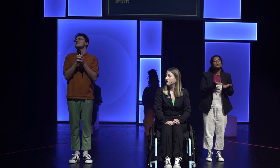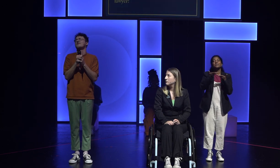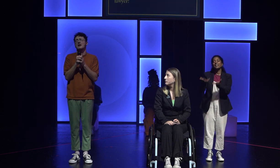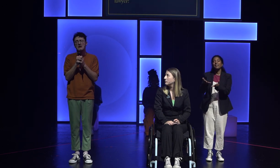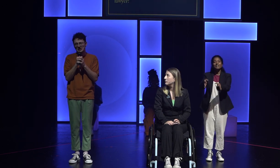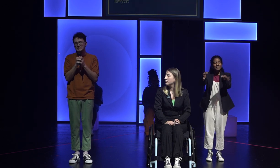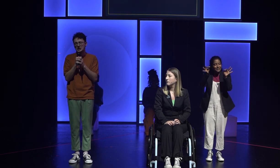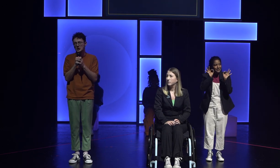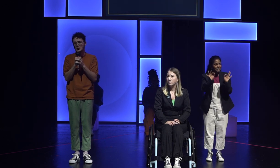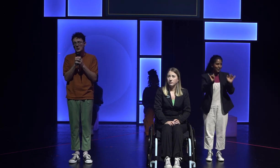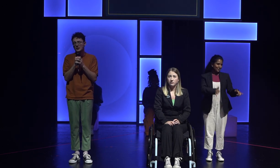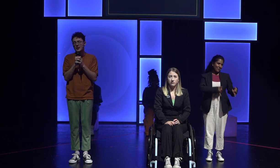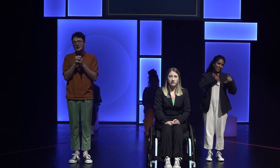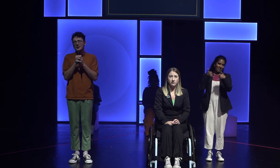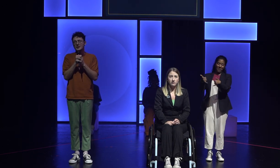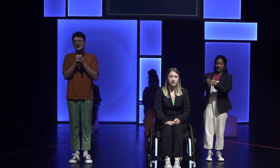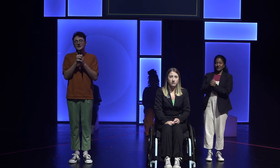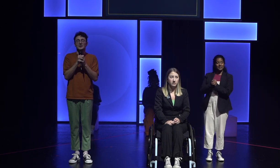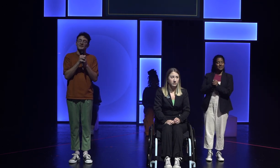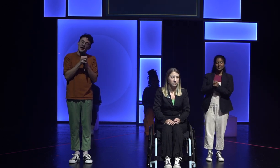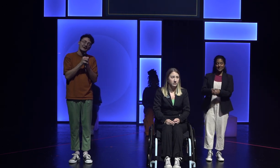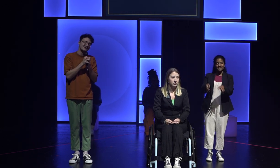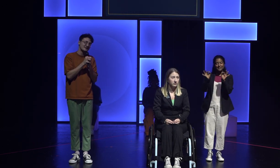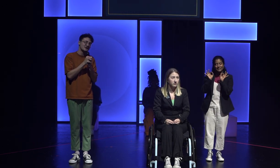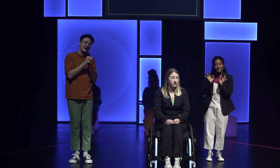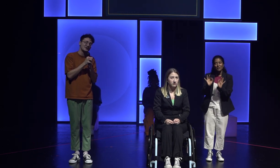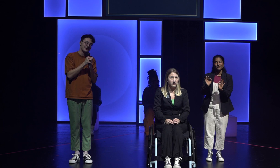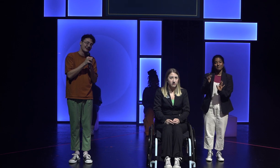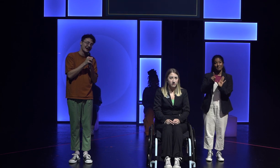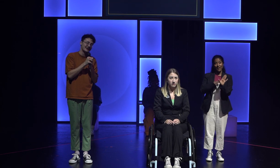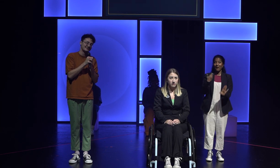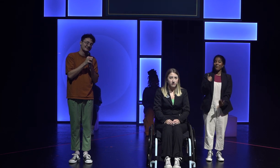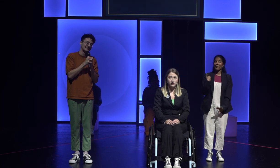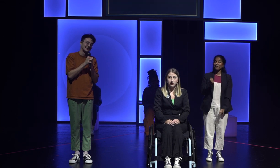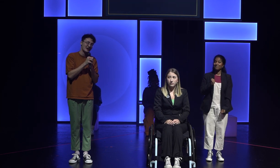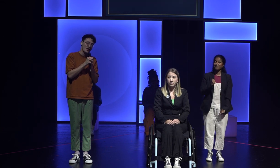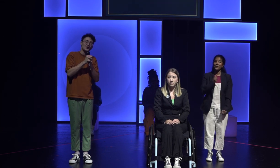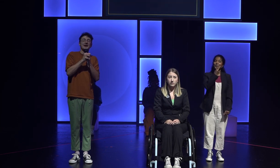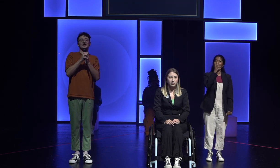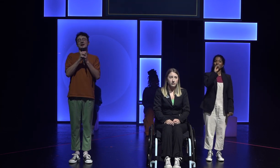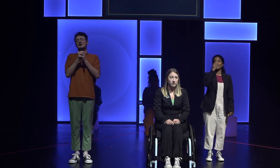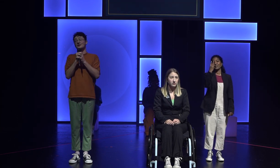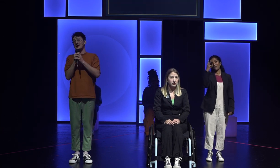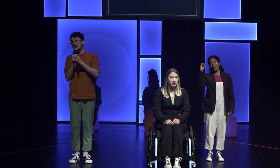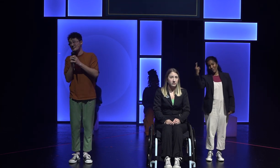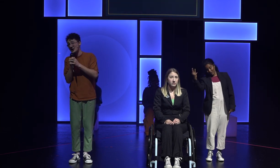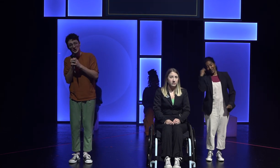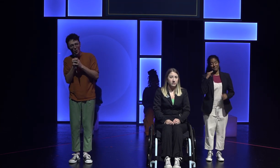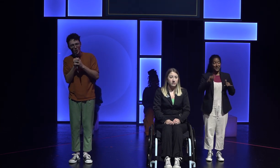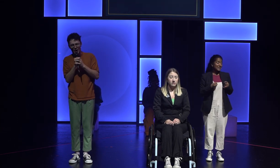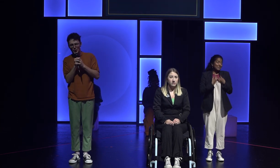very special award to a very special young lady. The 2023 Inspiration Award goes